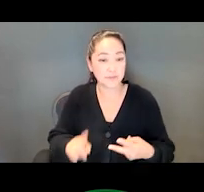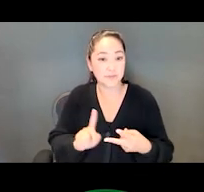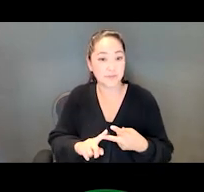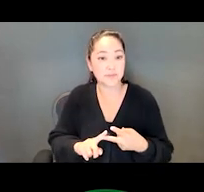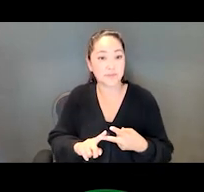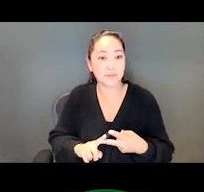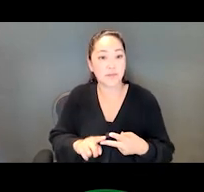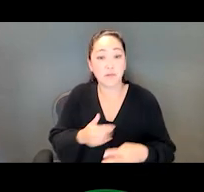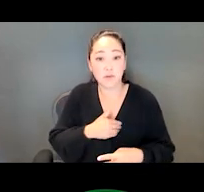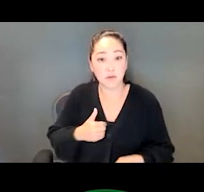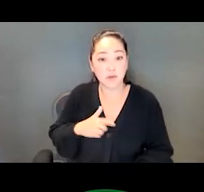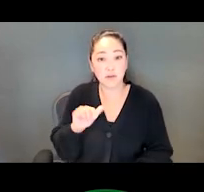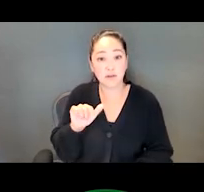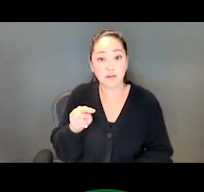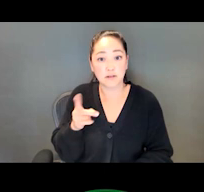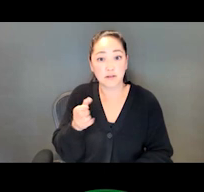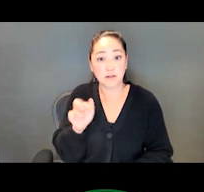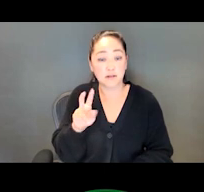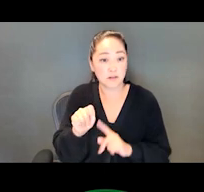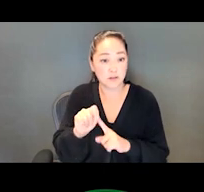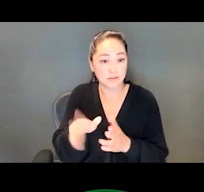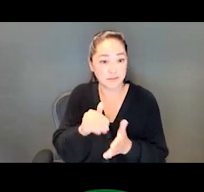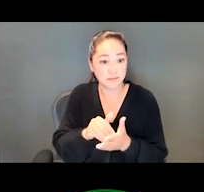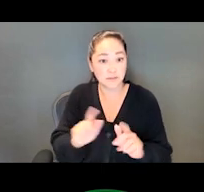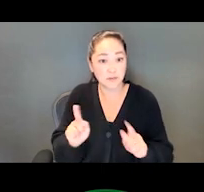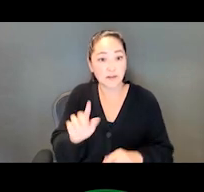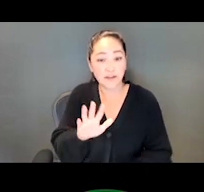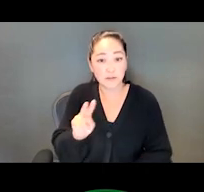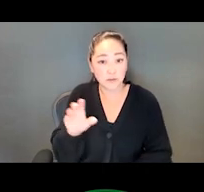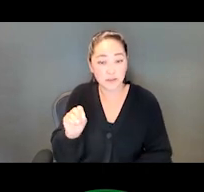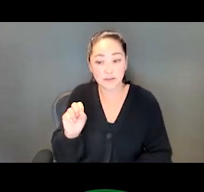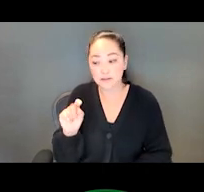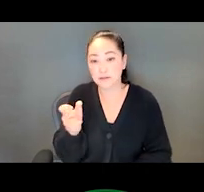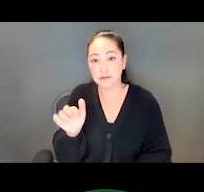Or Toronto Rehab Lindhurst Center located a 5 2 0 Sutherland drive.